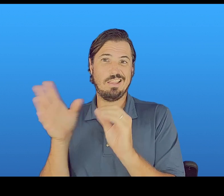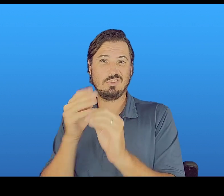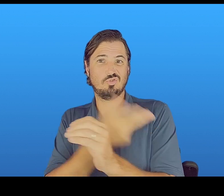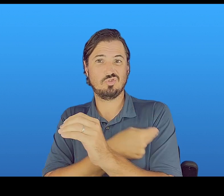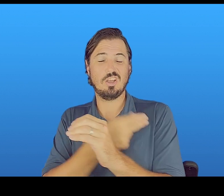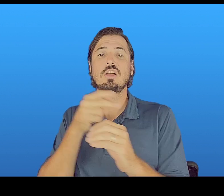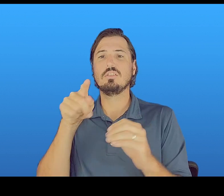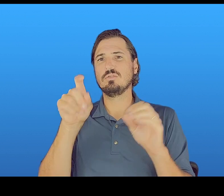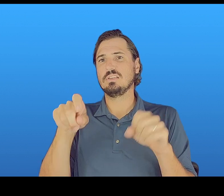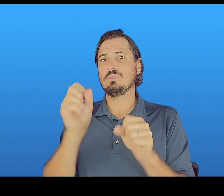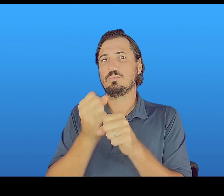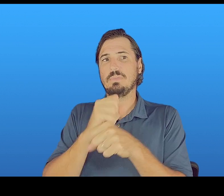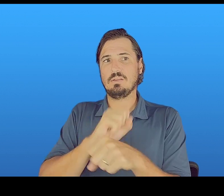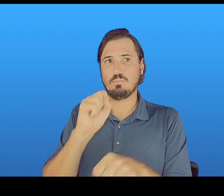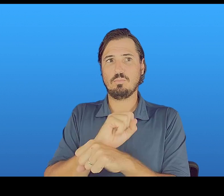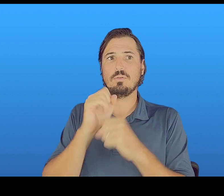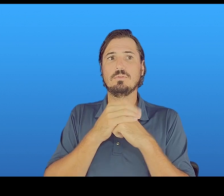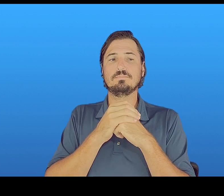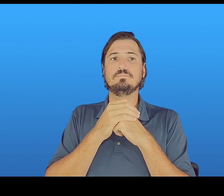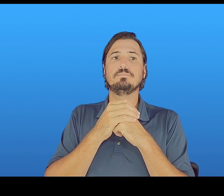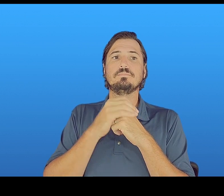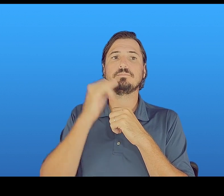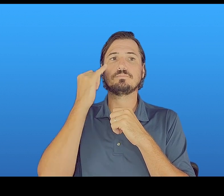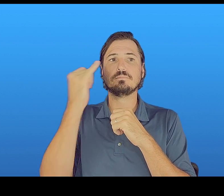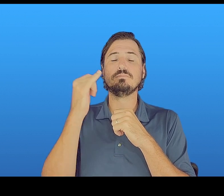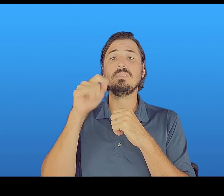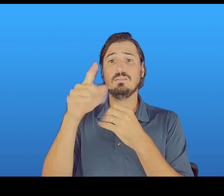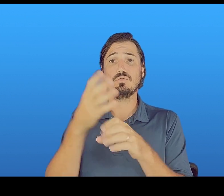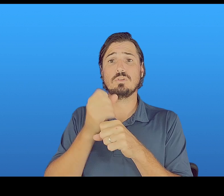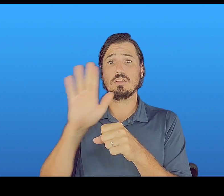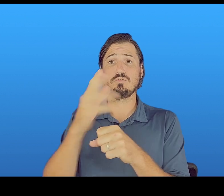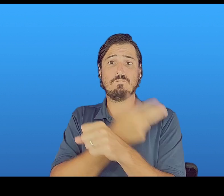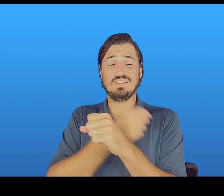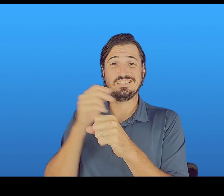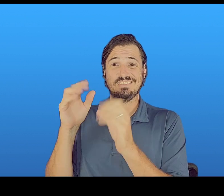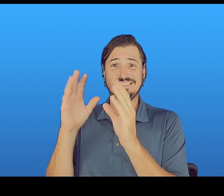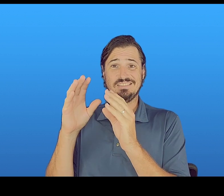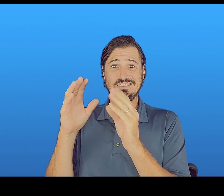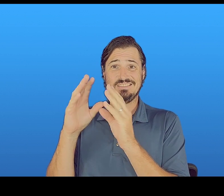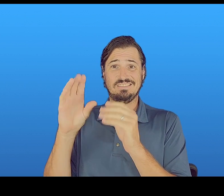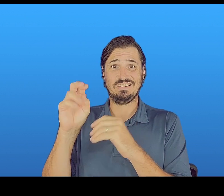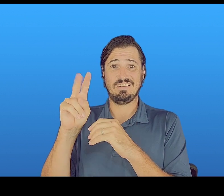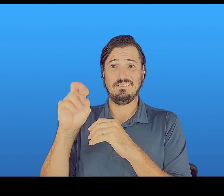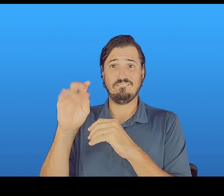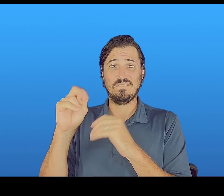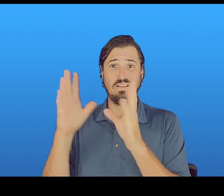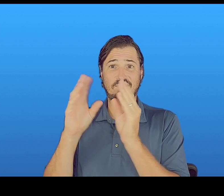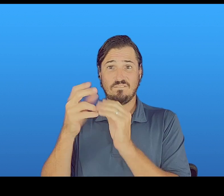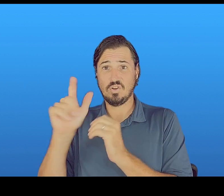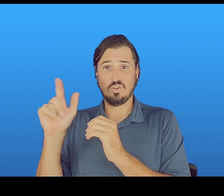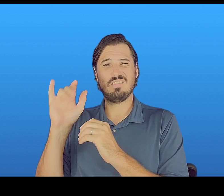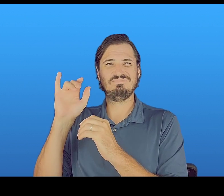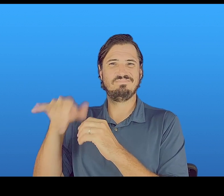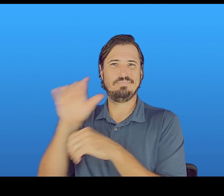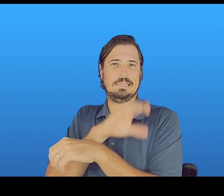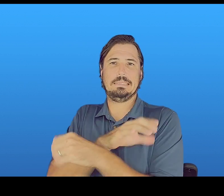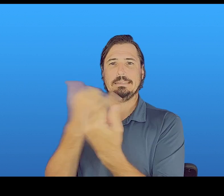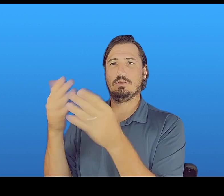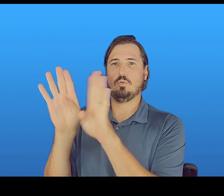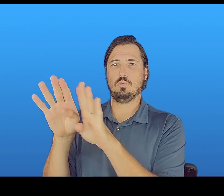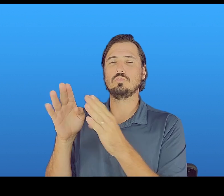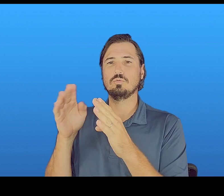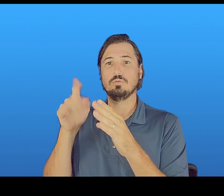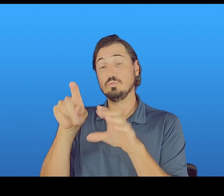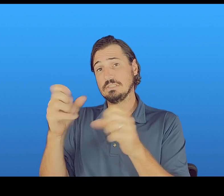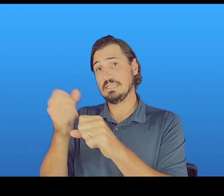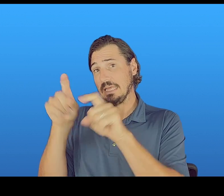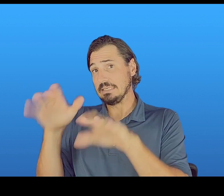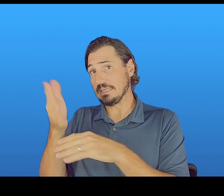If you got your vaccine at the Department of Health clinic at the Convention Hall, please note that this vaccine clinic is now closed. The testing center there is still open. To sign up for a booster,